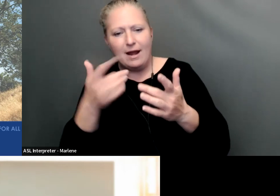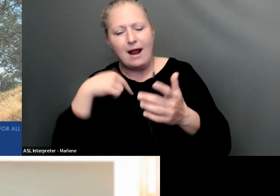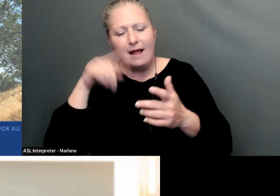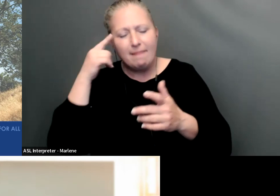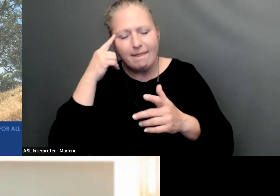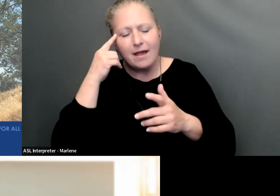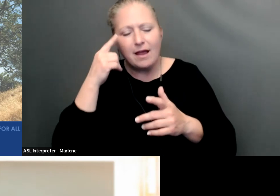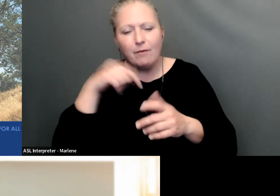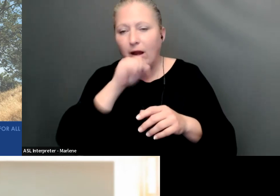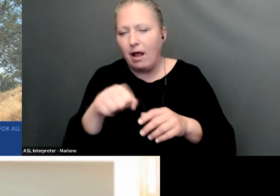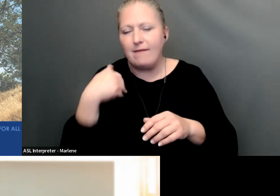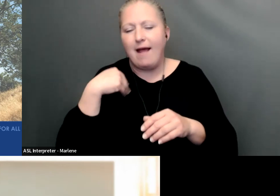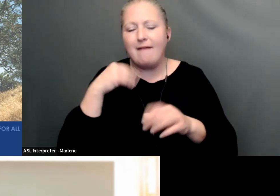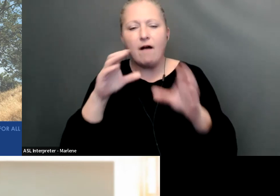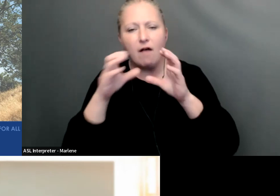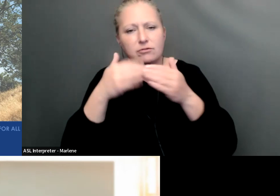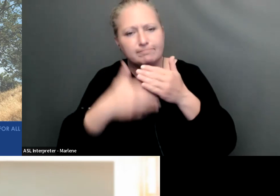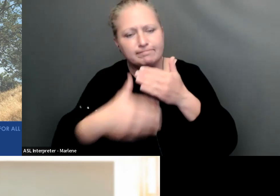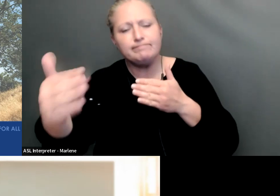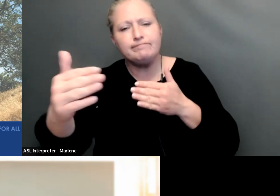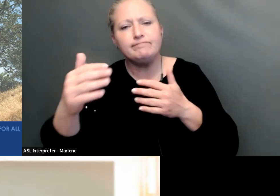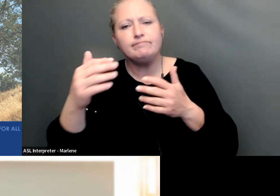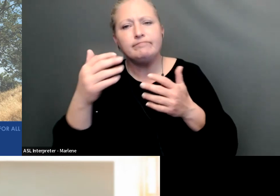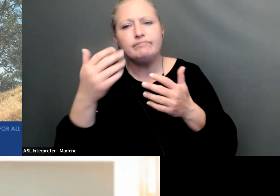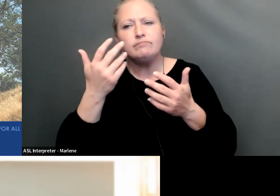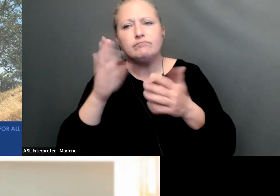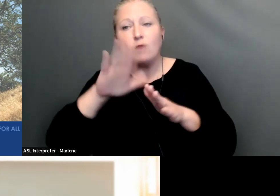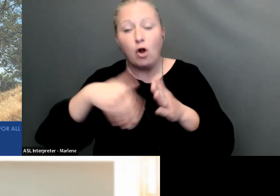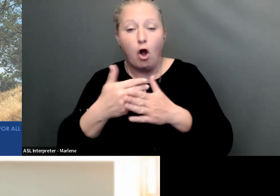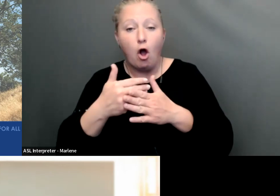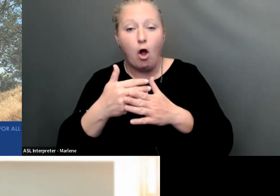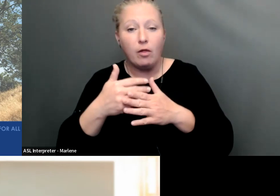love, how this conversation is moving forward, that with all this tremendous investment,